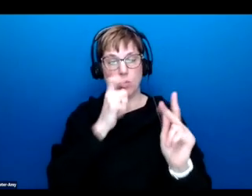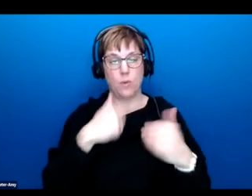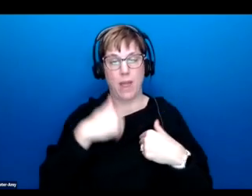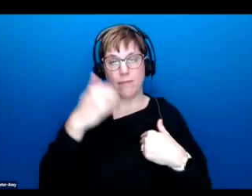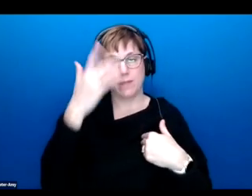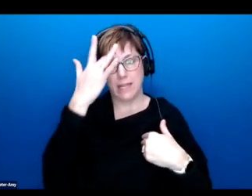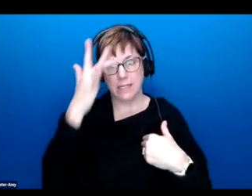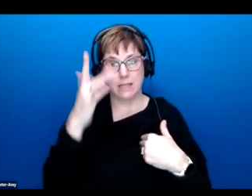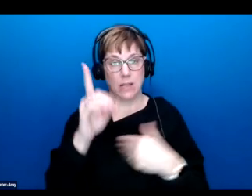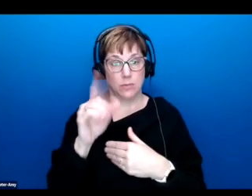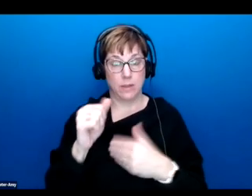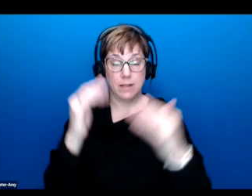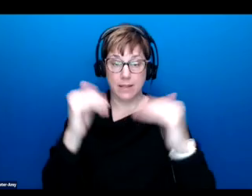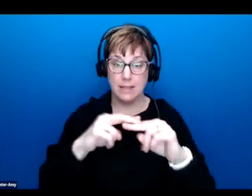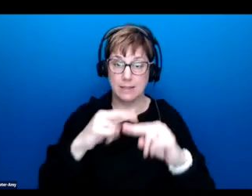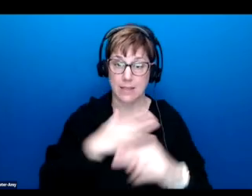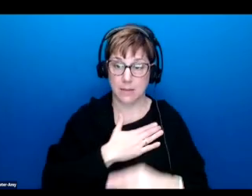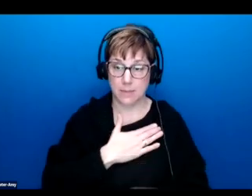Next slide, please.